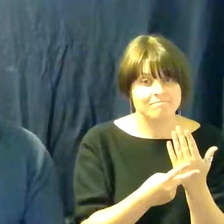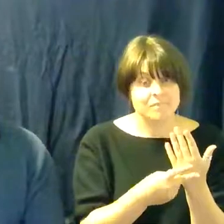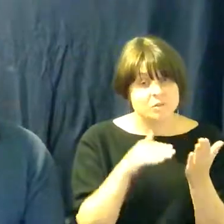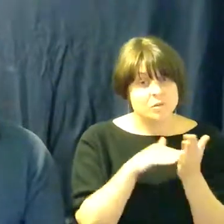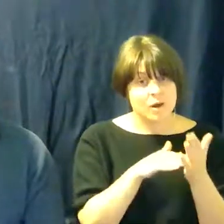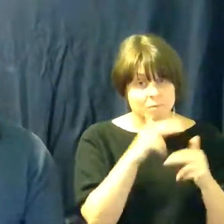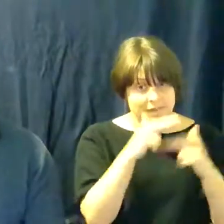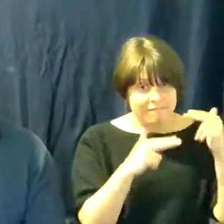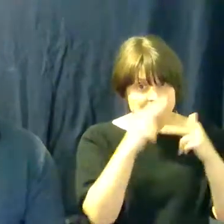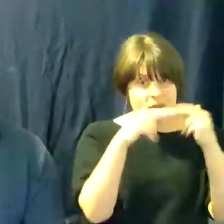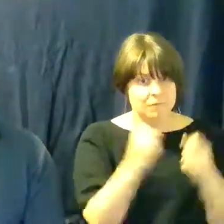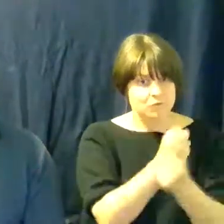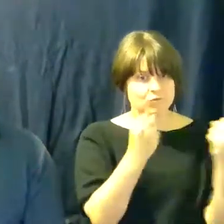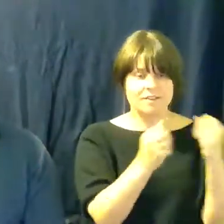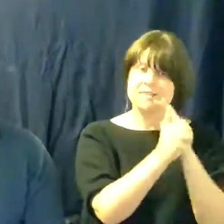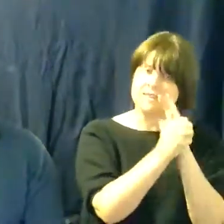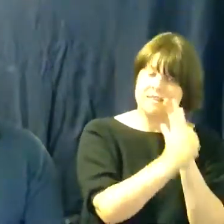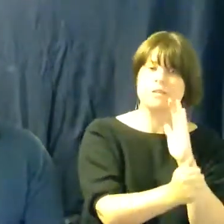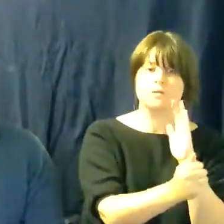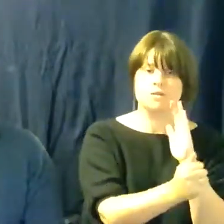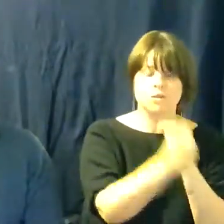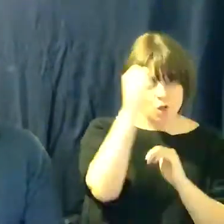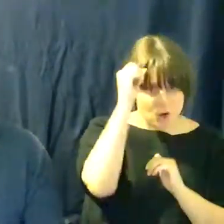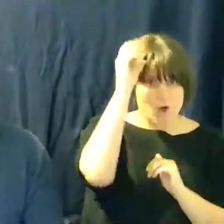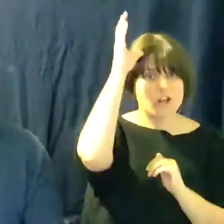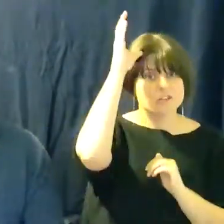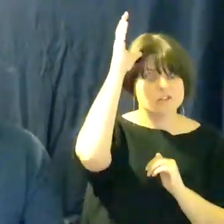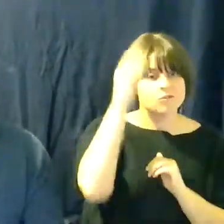national peer deafblind peer mentoring